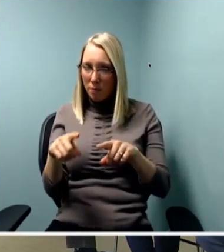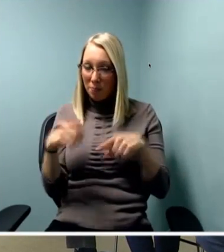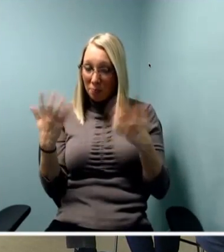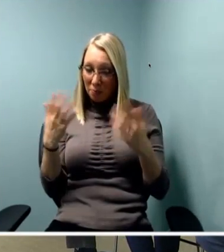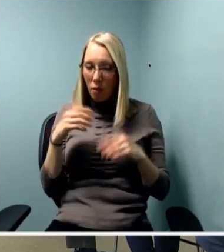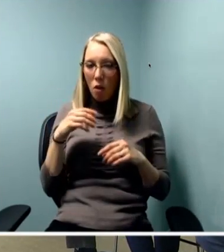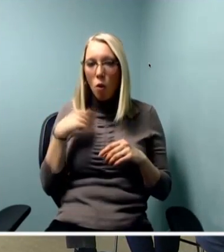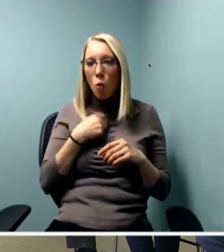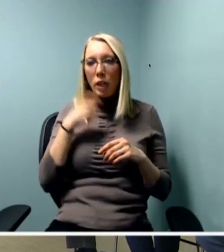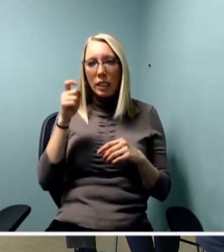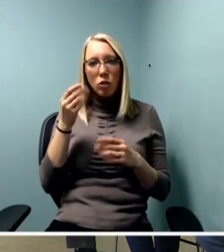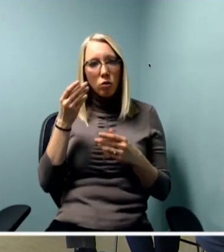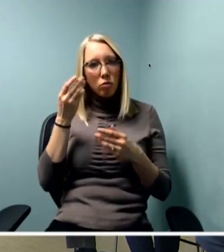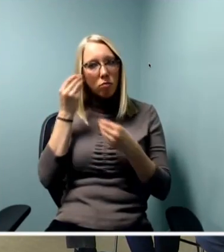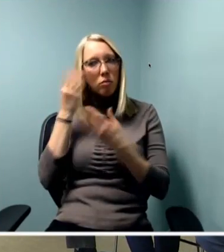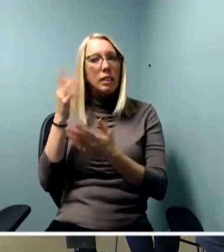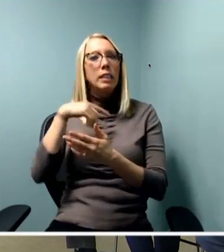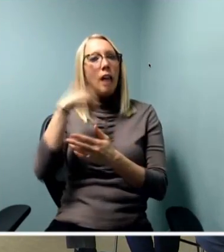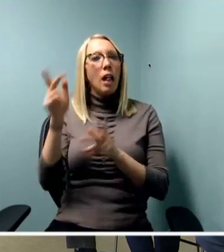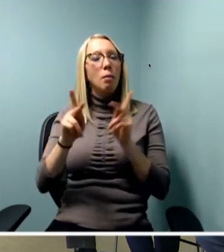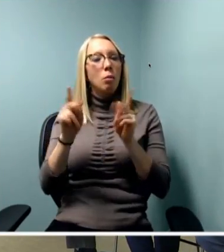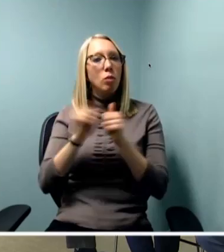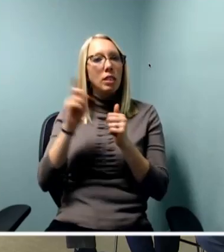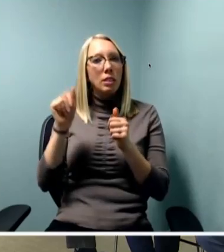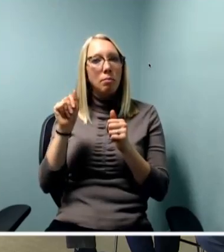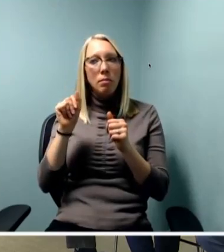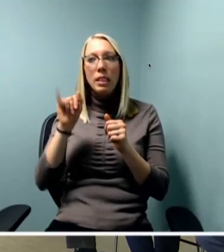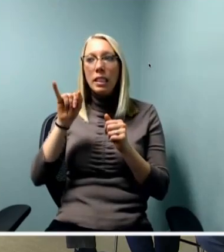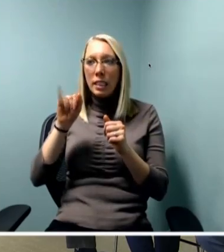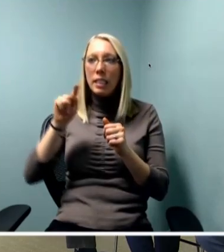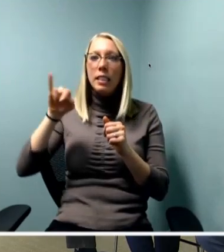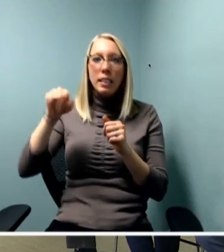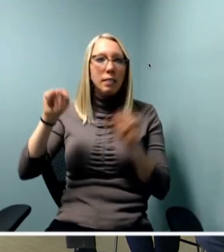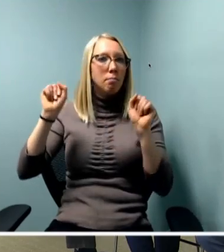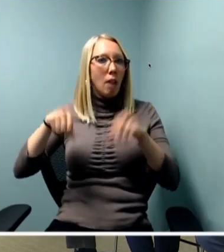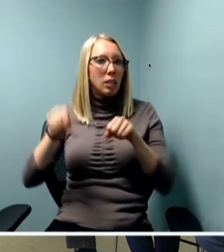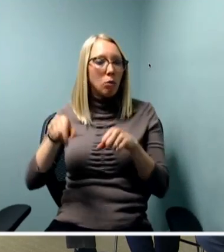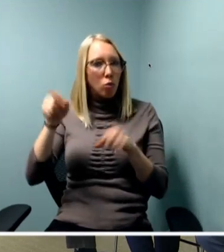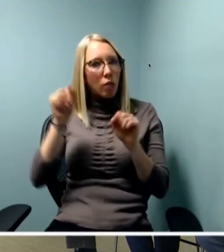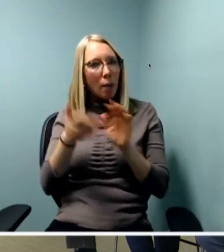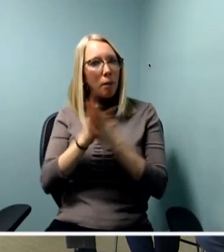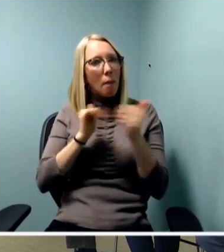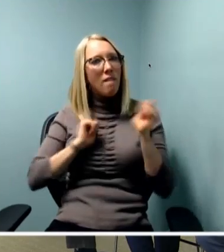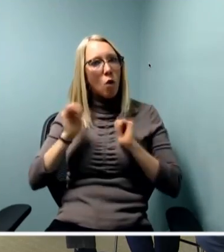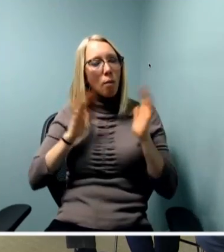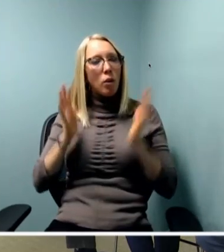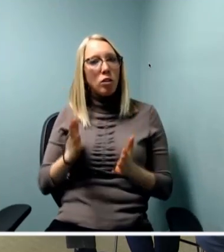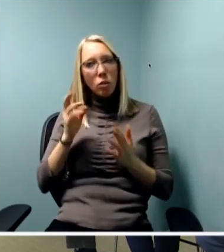that it's possible for them to become performers. (panel member) And that's why they need images. Exactly!